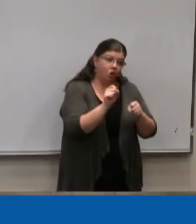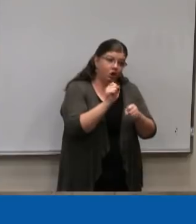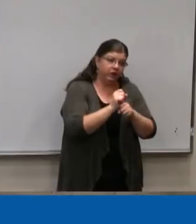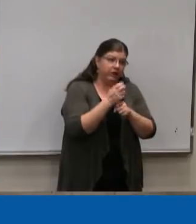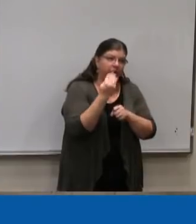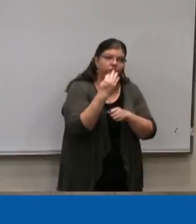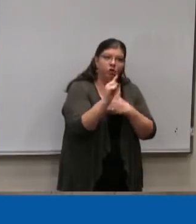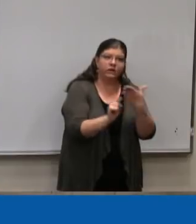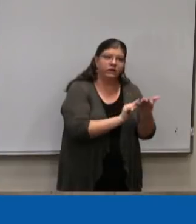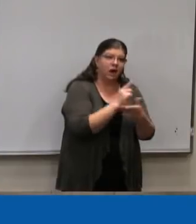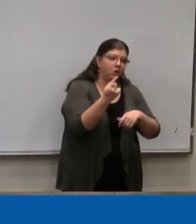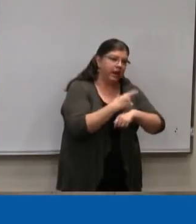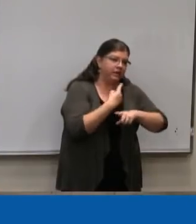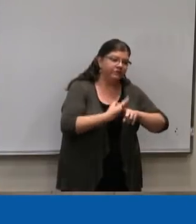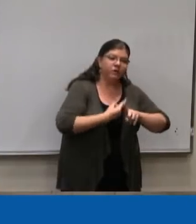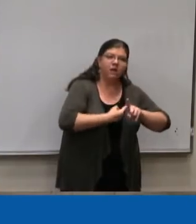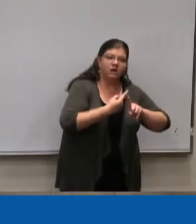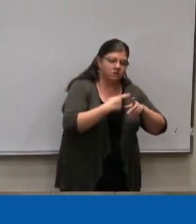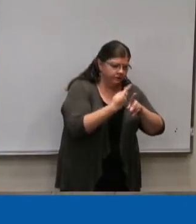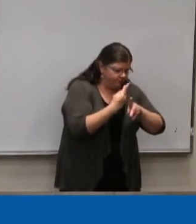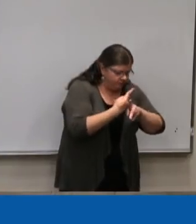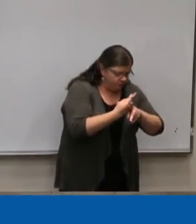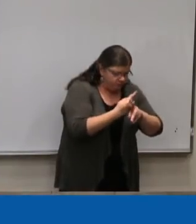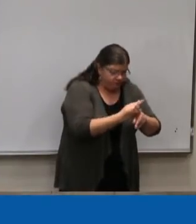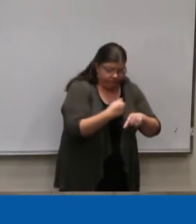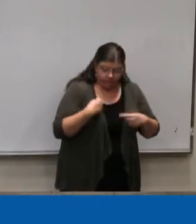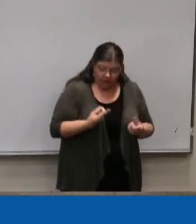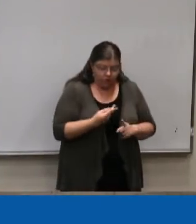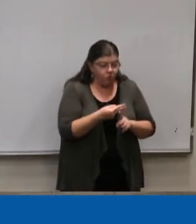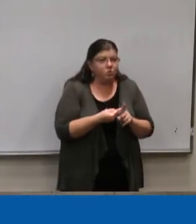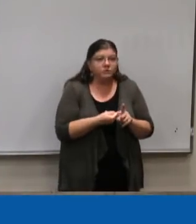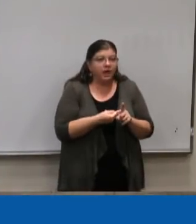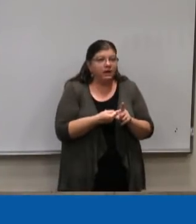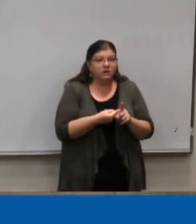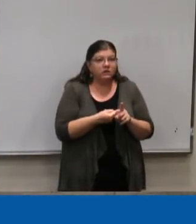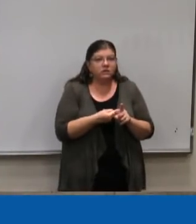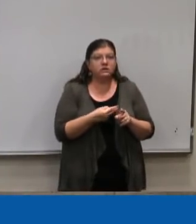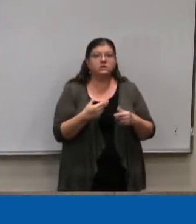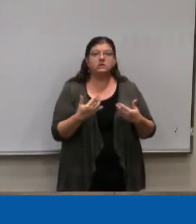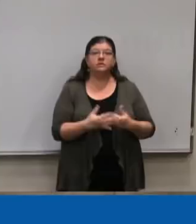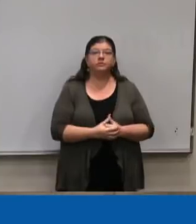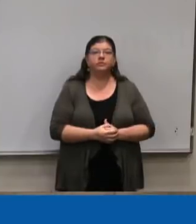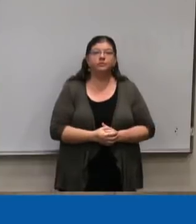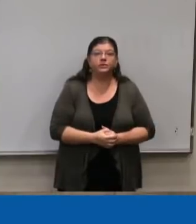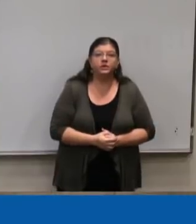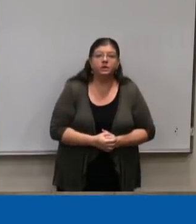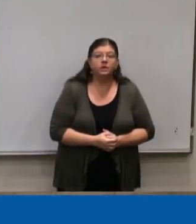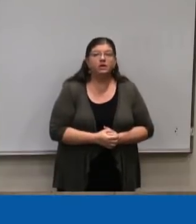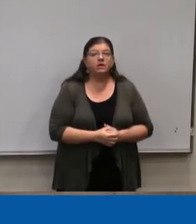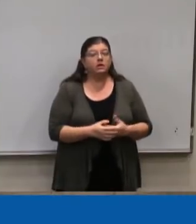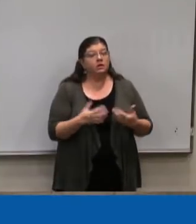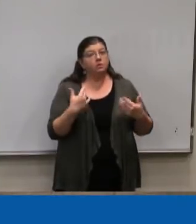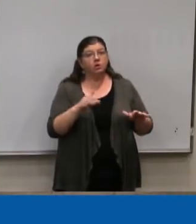for months and it's for again for two months now. And it's, you know, we kind of got through that stage,